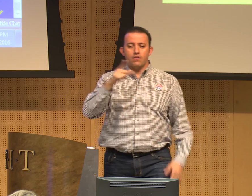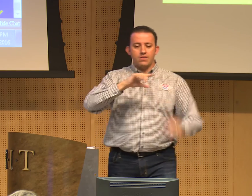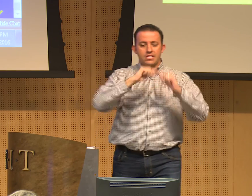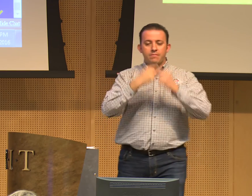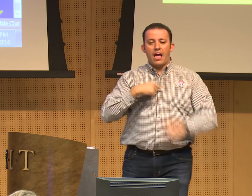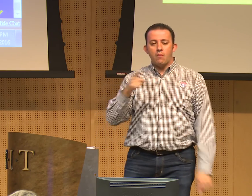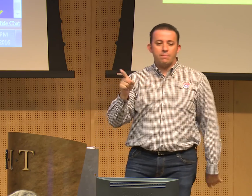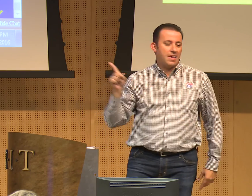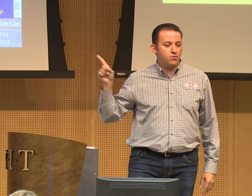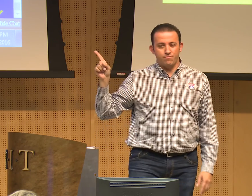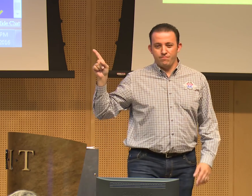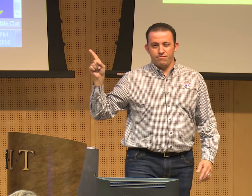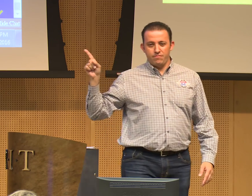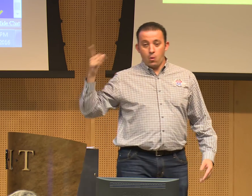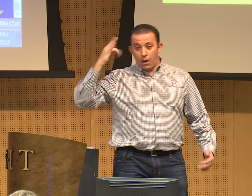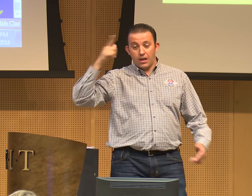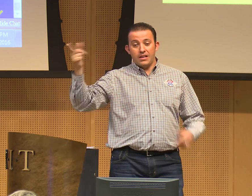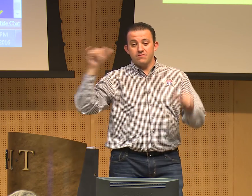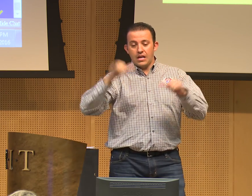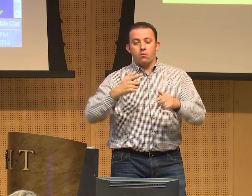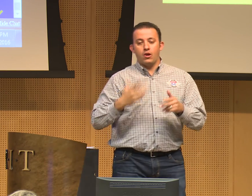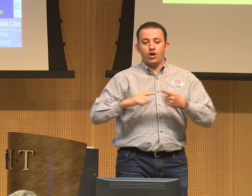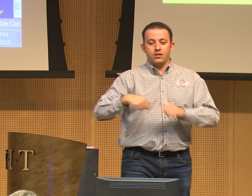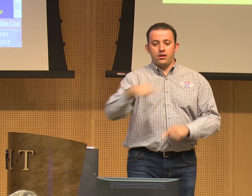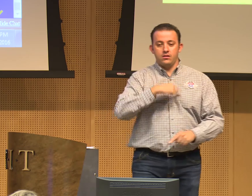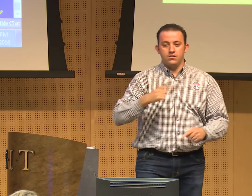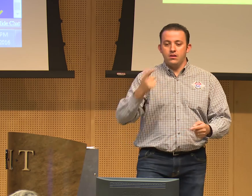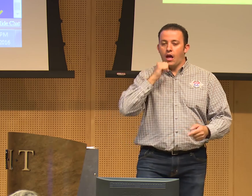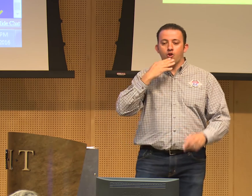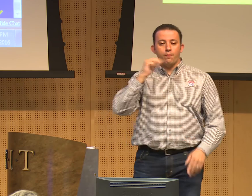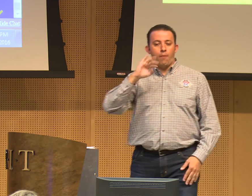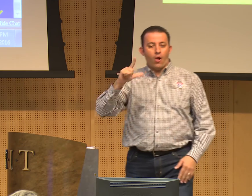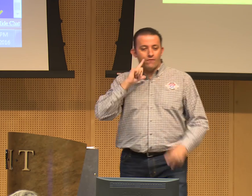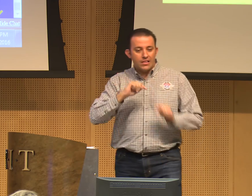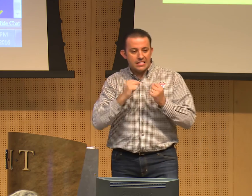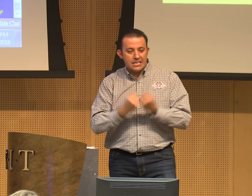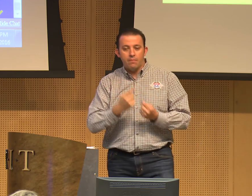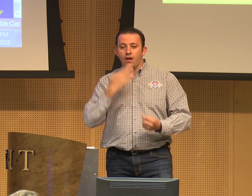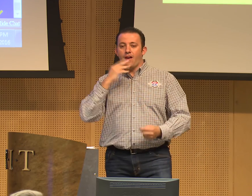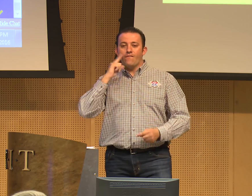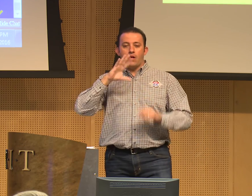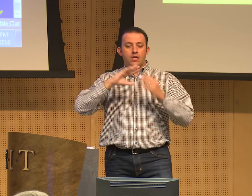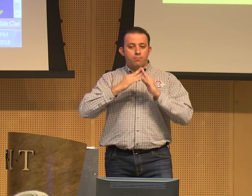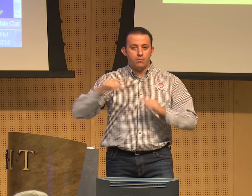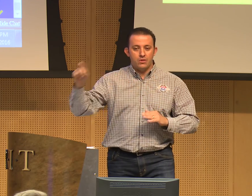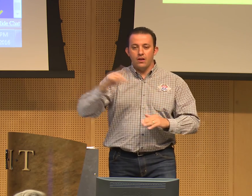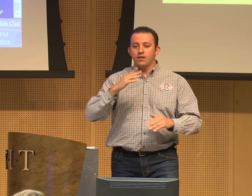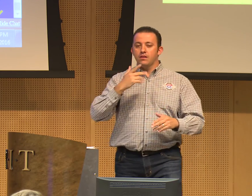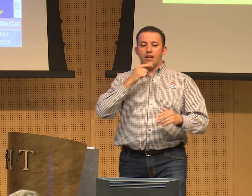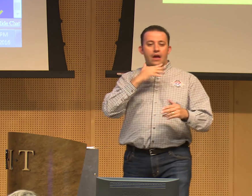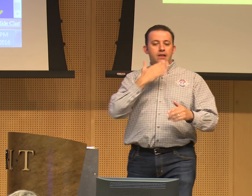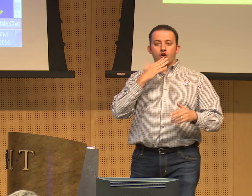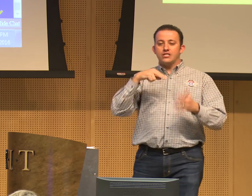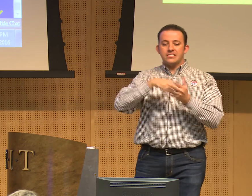I told the team, "Know what? I want him out "because if he sticks around, he's going to hurt us. "He's not good for our community. "He's not good for our company.